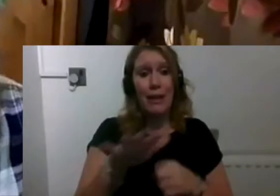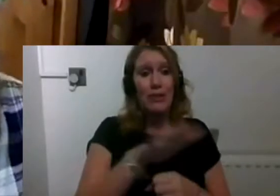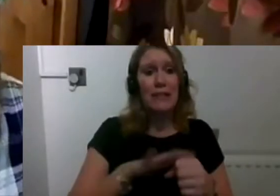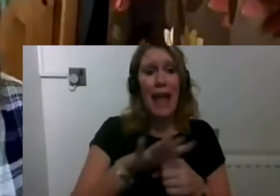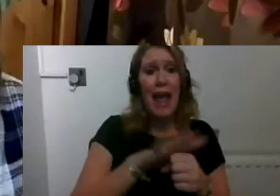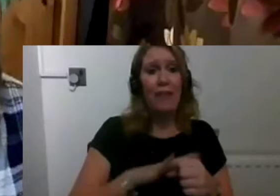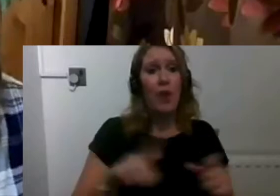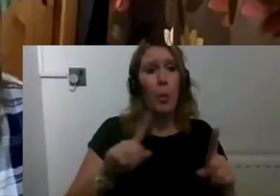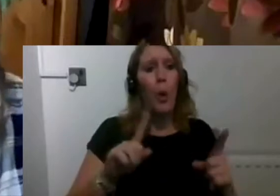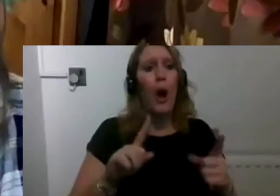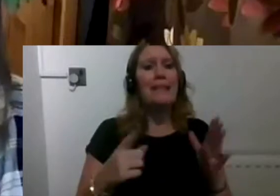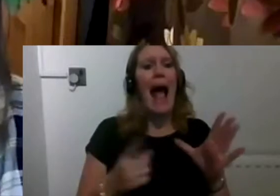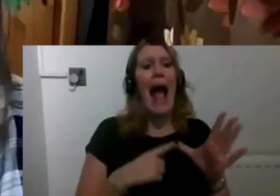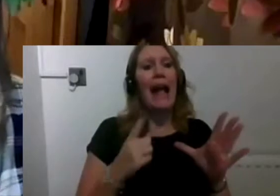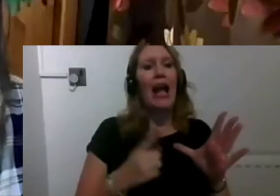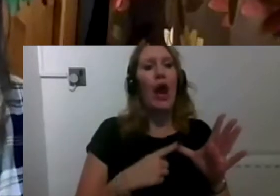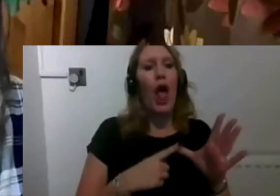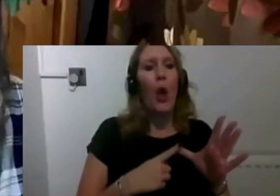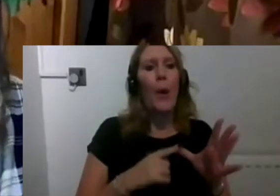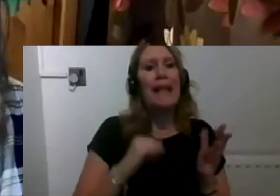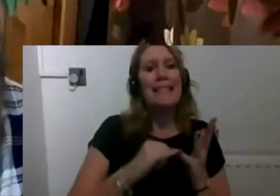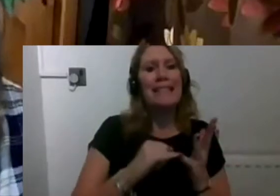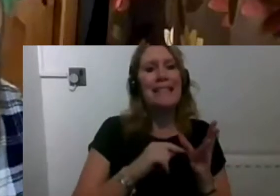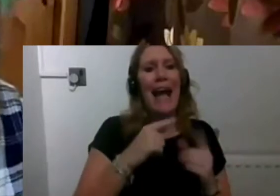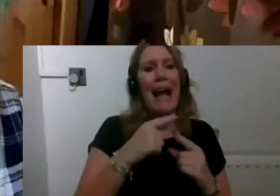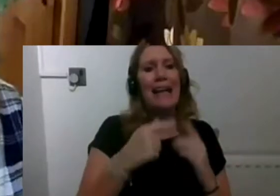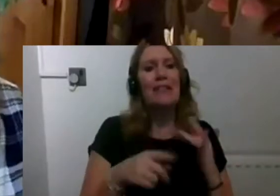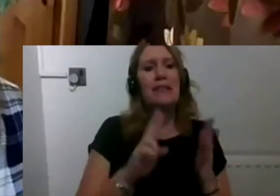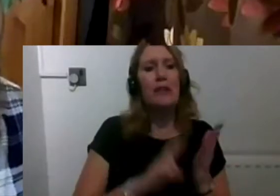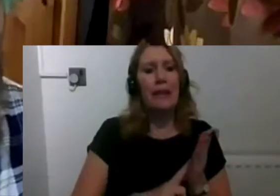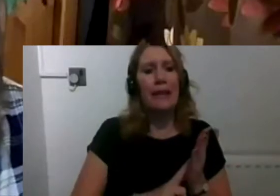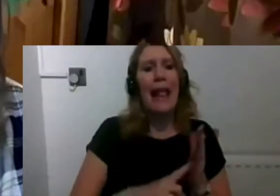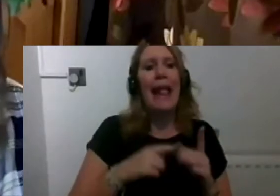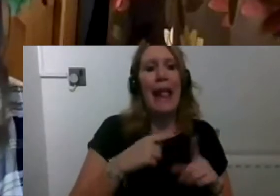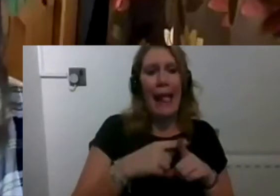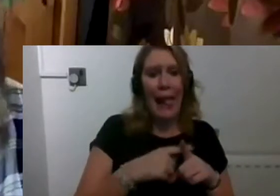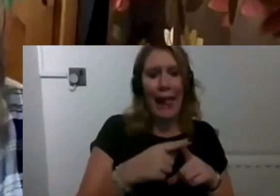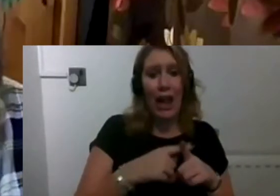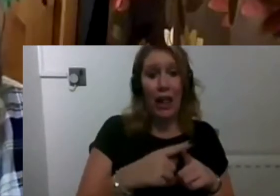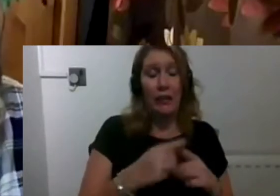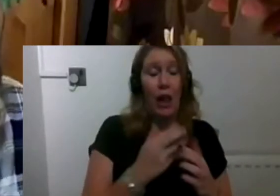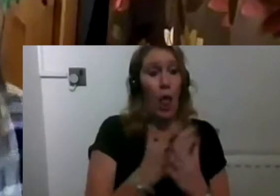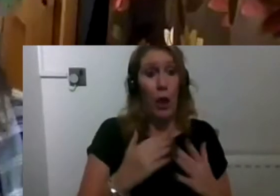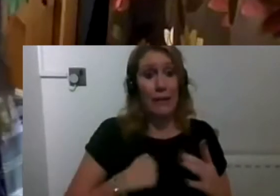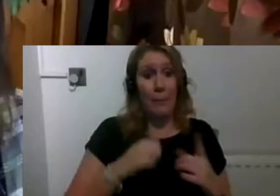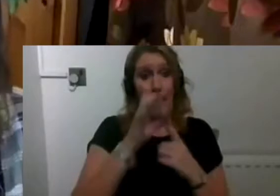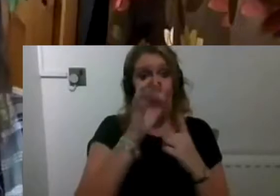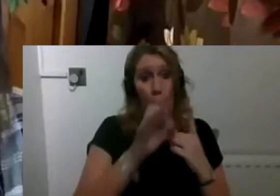really Anglo-Saxon England where quite a large corpus of my poems reside. So today